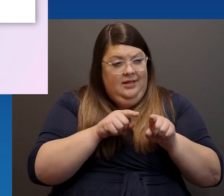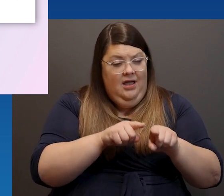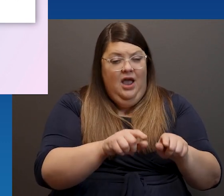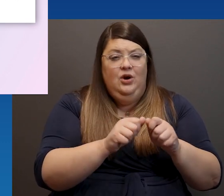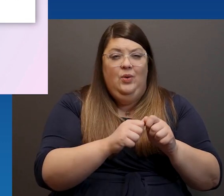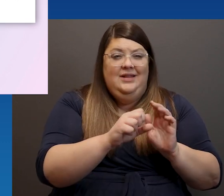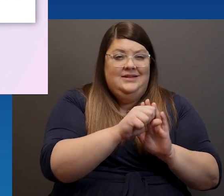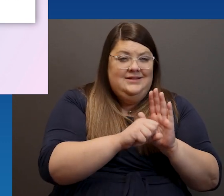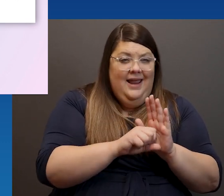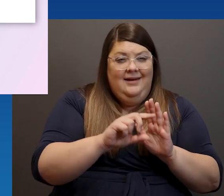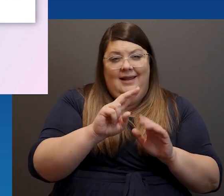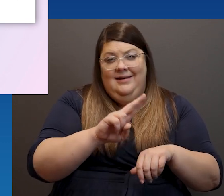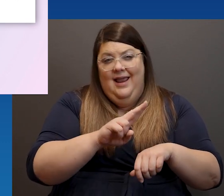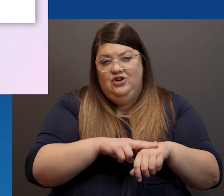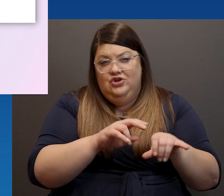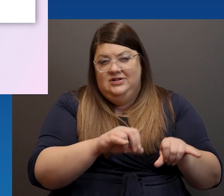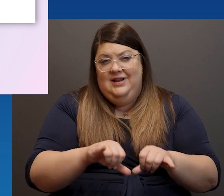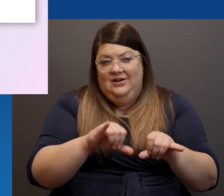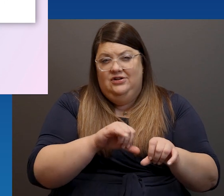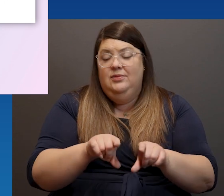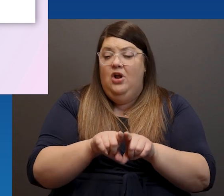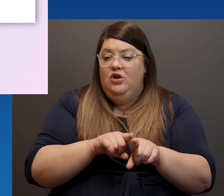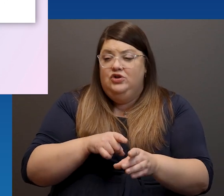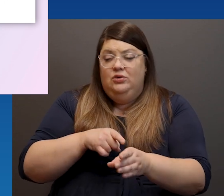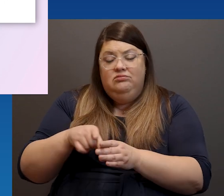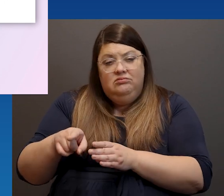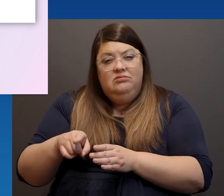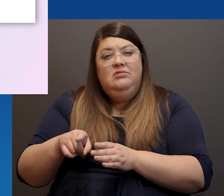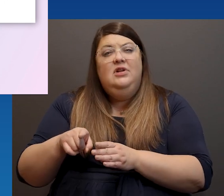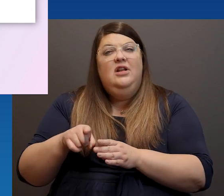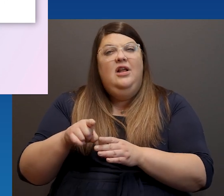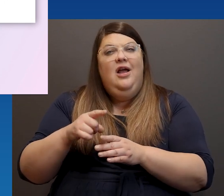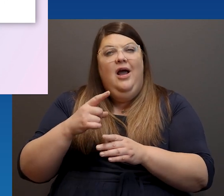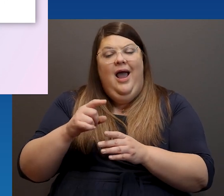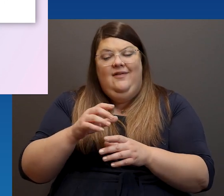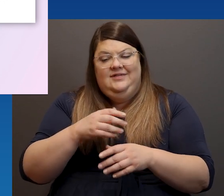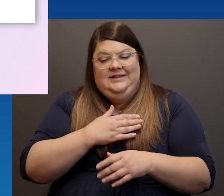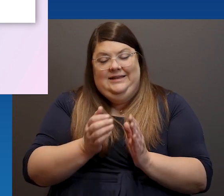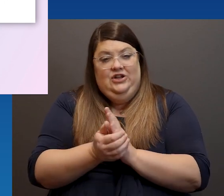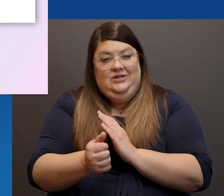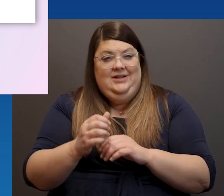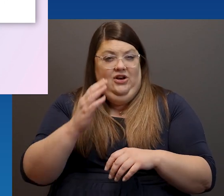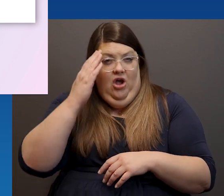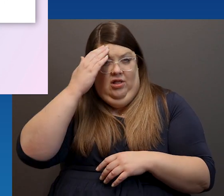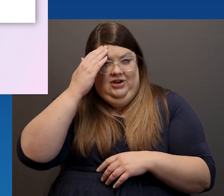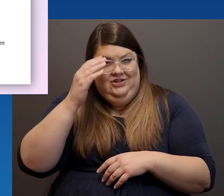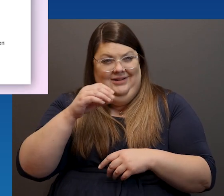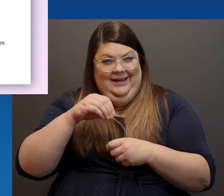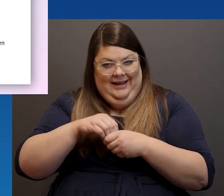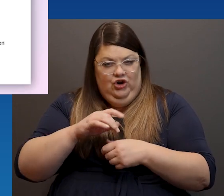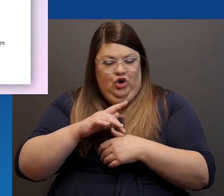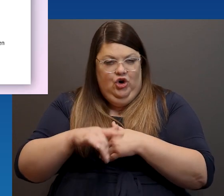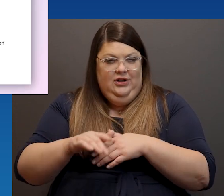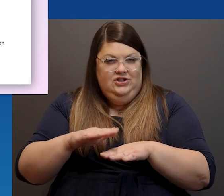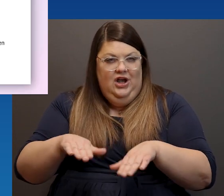as well as discipline-specific knowledge and skills for those working in the early childhood workforce. Why is this important?